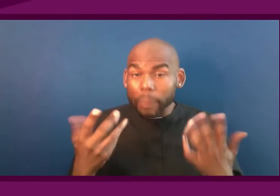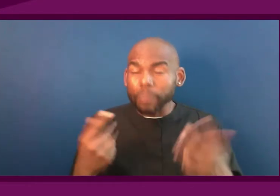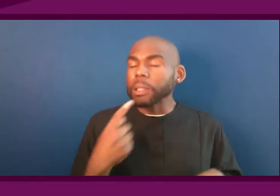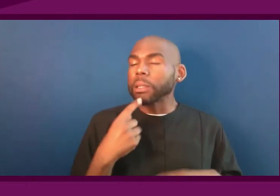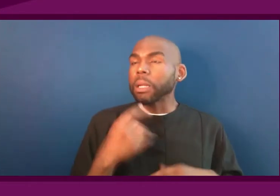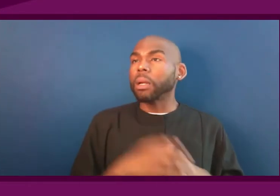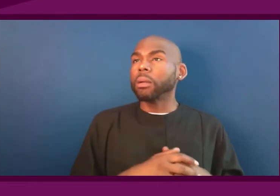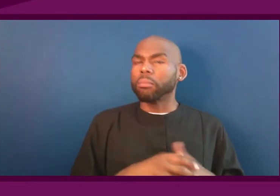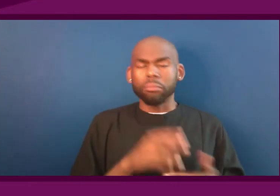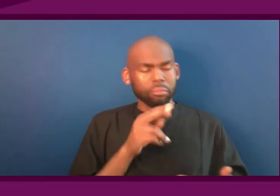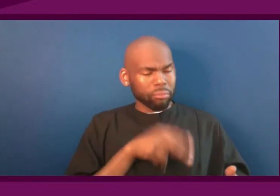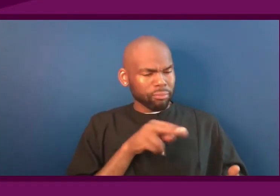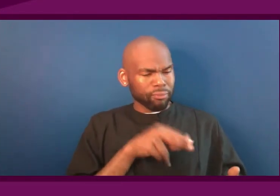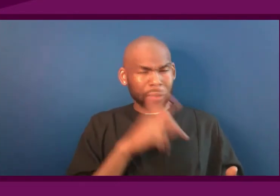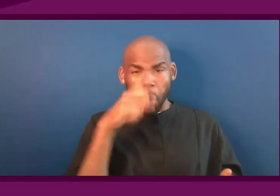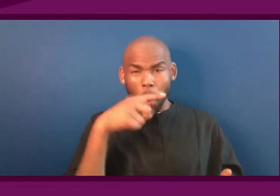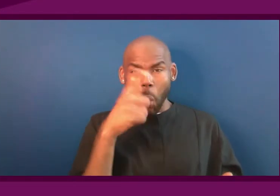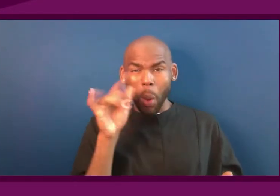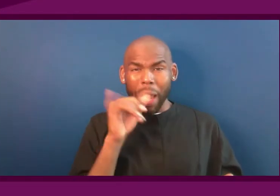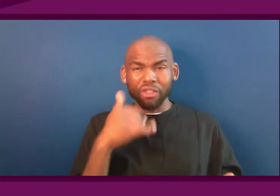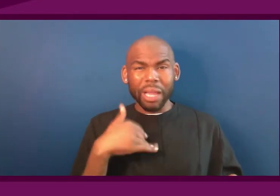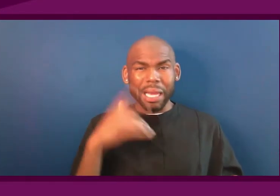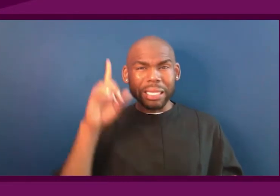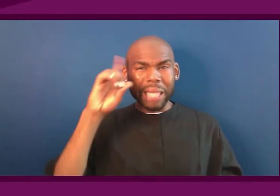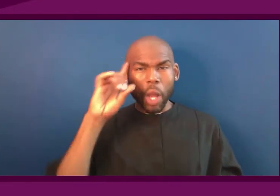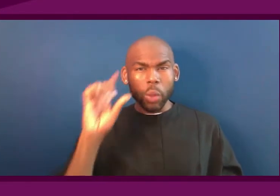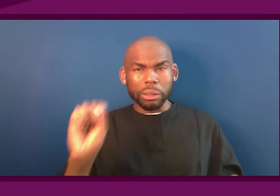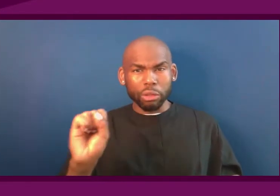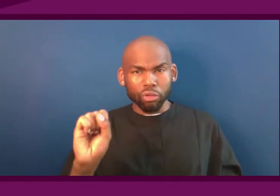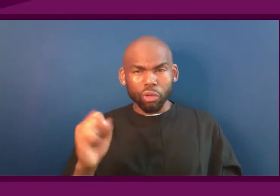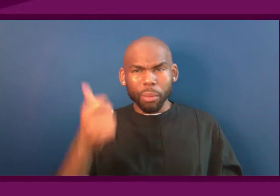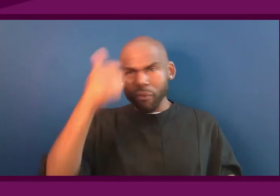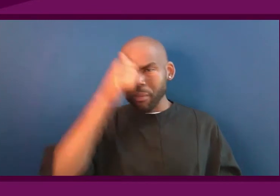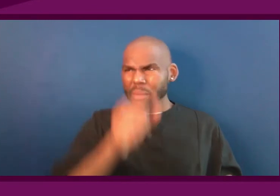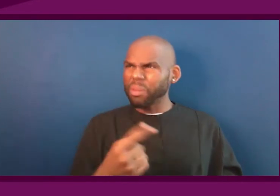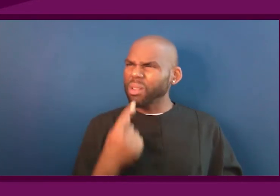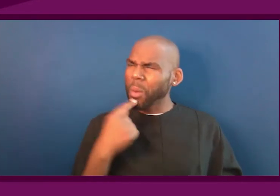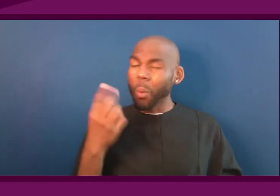And four months later the doctors diagnosed her with Down syndrome, but I believe that's when